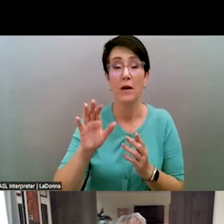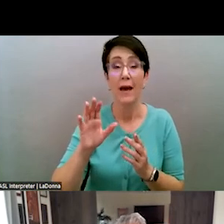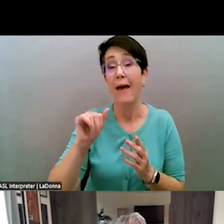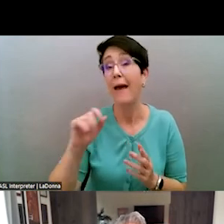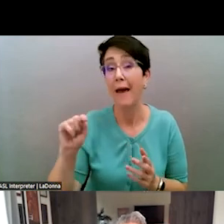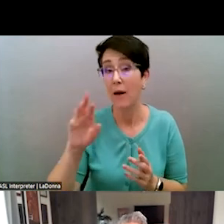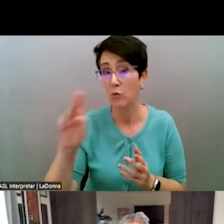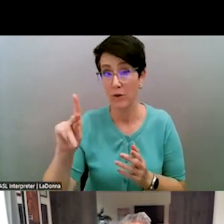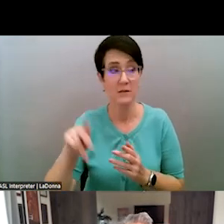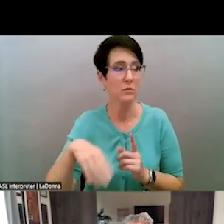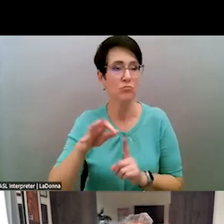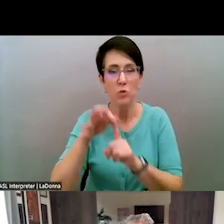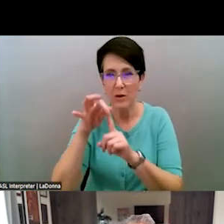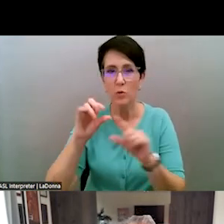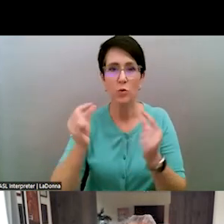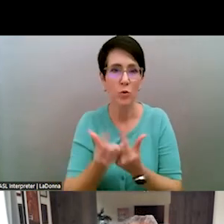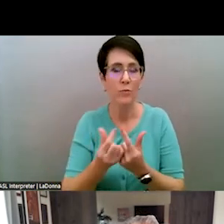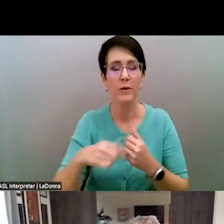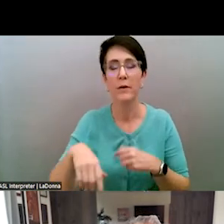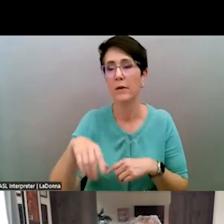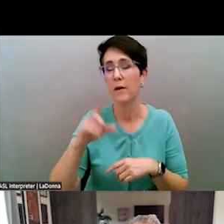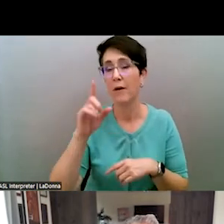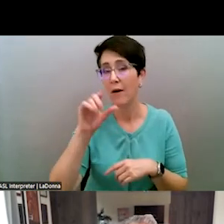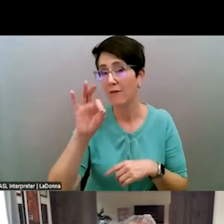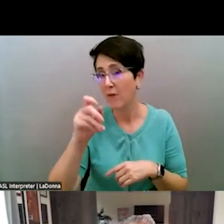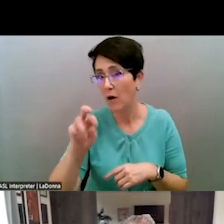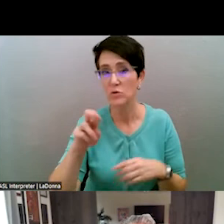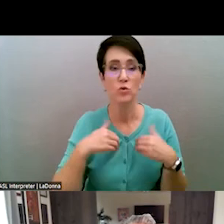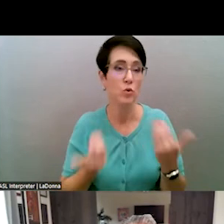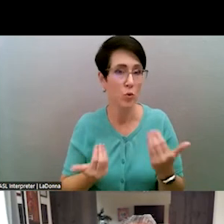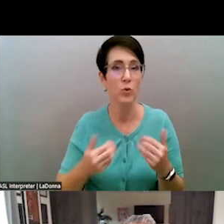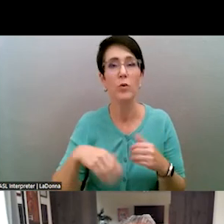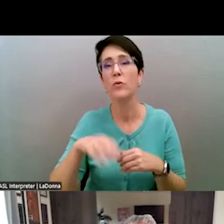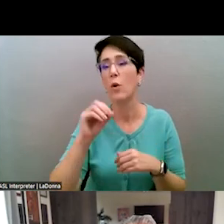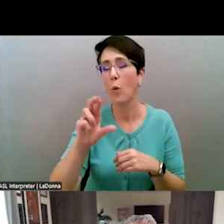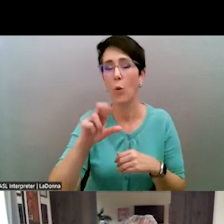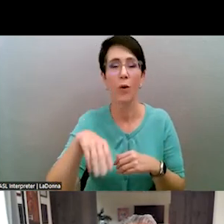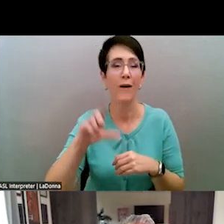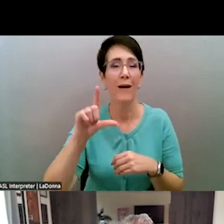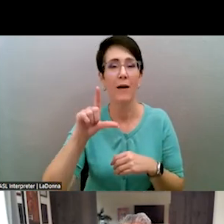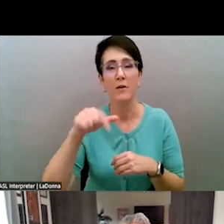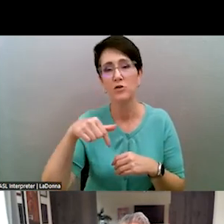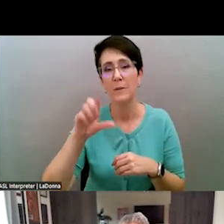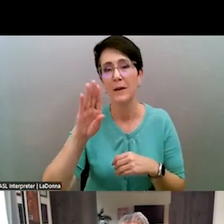RACIAL MINORITIES. LGBTQ, OTHERRA AT RISK YOUTH. THAT IS, THOSE ARE THINGS THAT HAVE BEEN OUTLINED